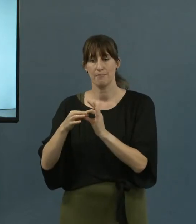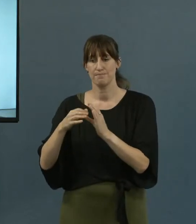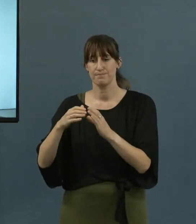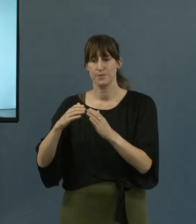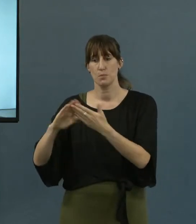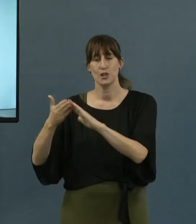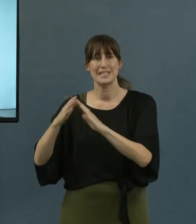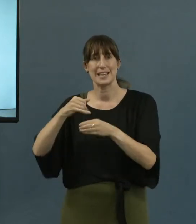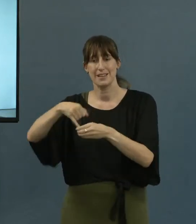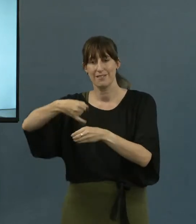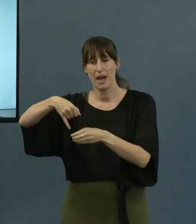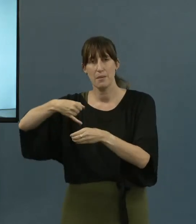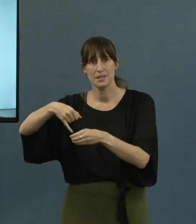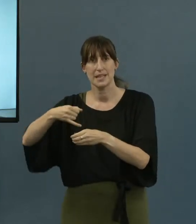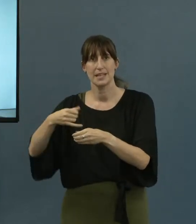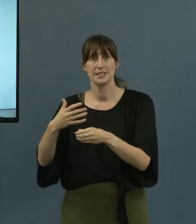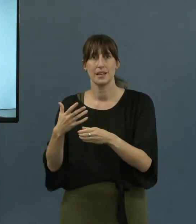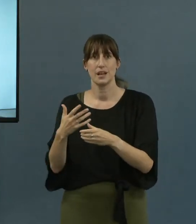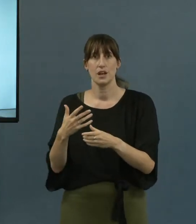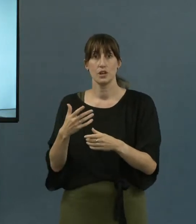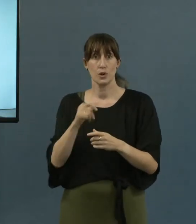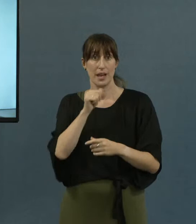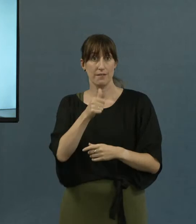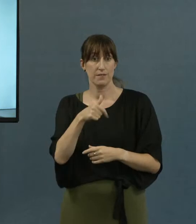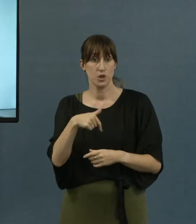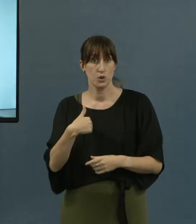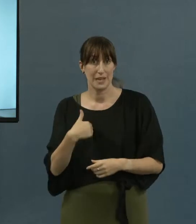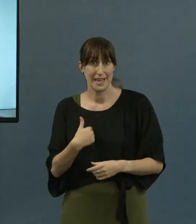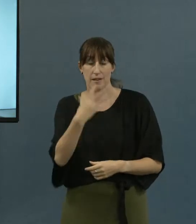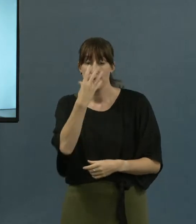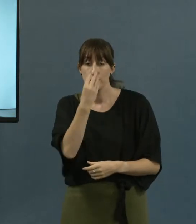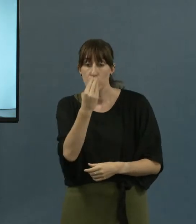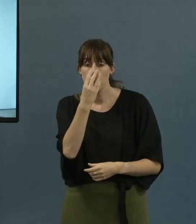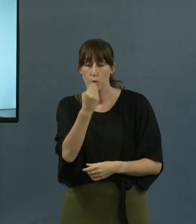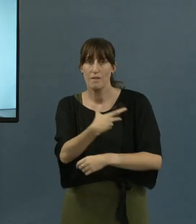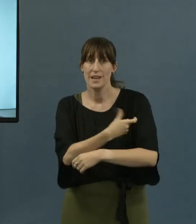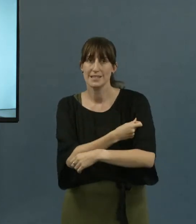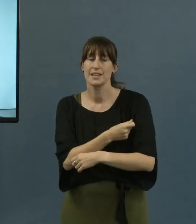everybody who needs to have a Fluvax nation will be able to